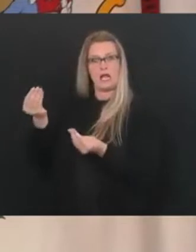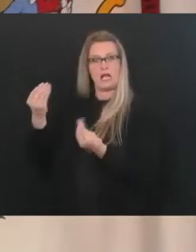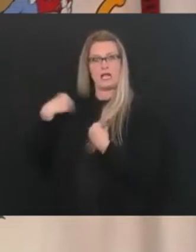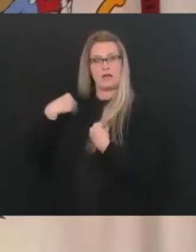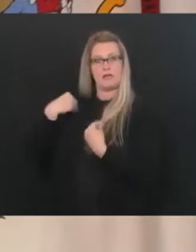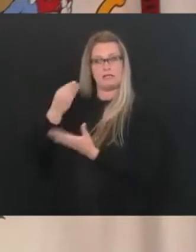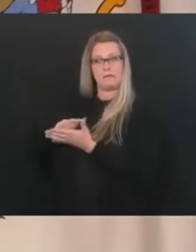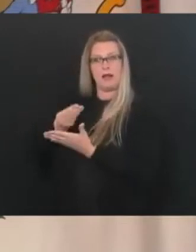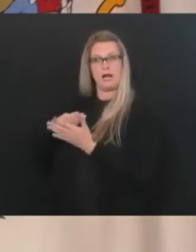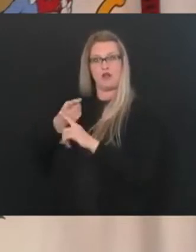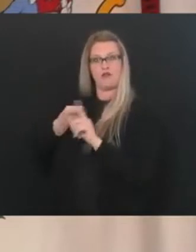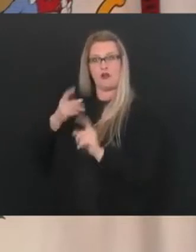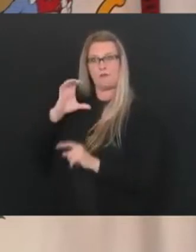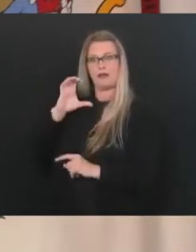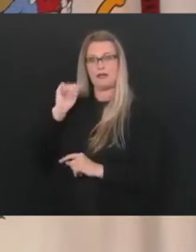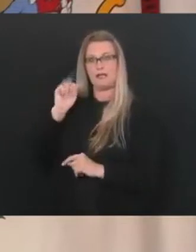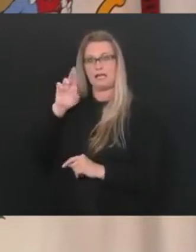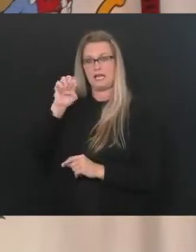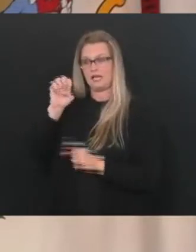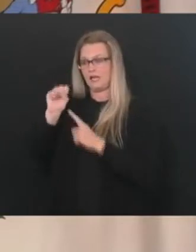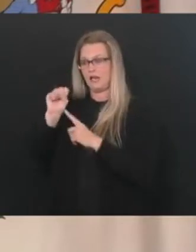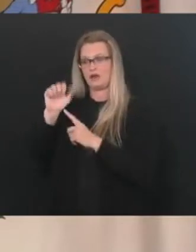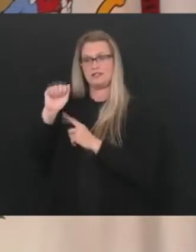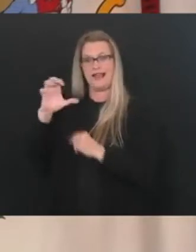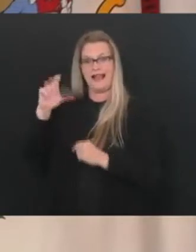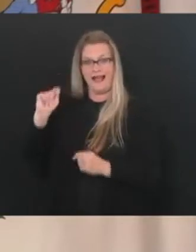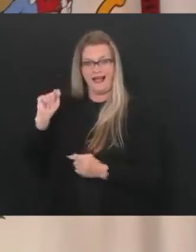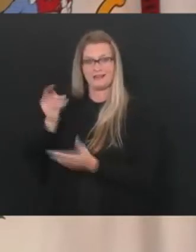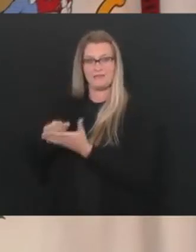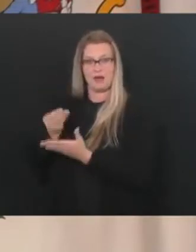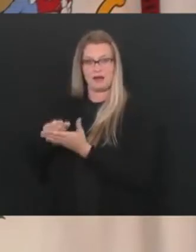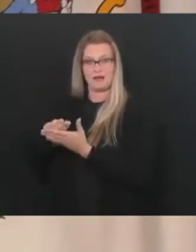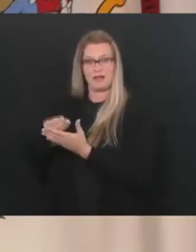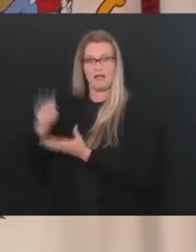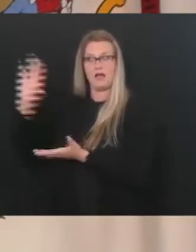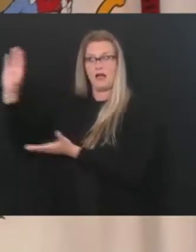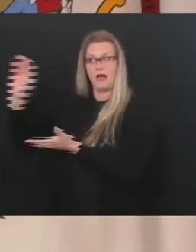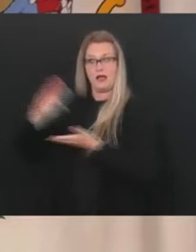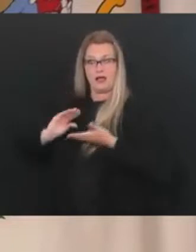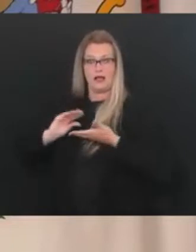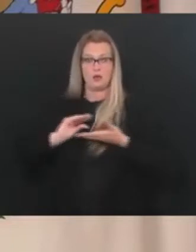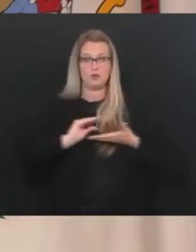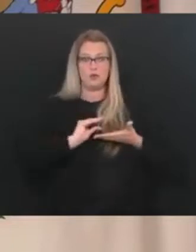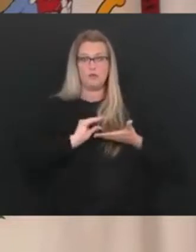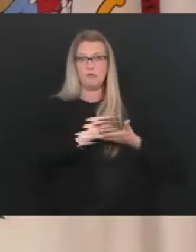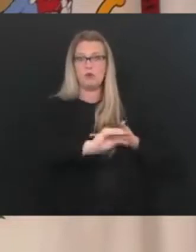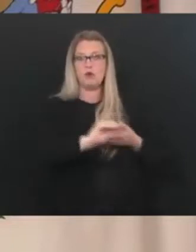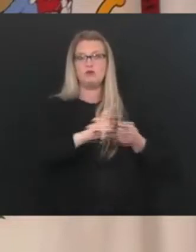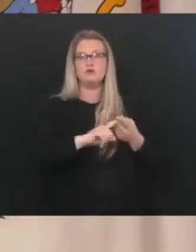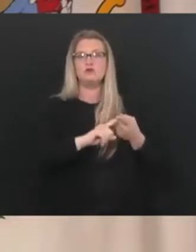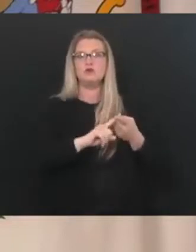RIGHT NOW REQUESTING THAT THE PRESIDENT ALLOW US TO USE SOME OF THE CARES MONEY OR THE CARES